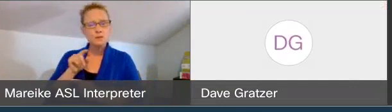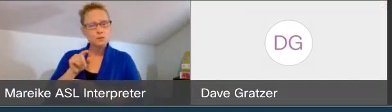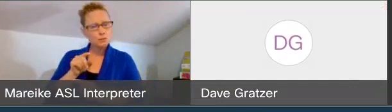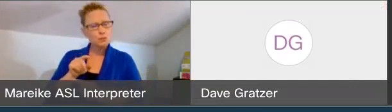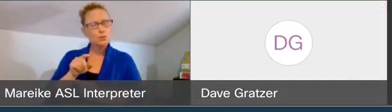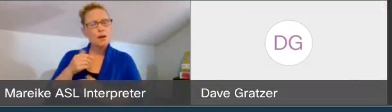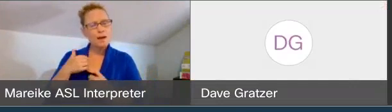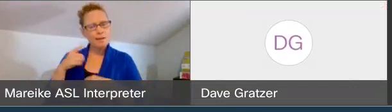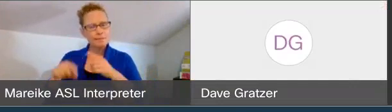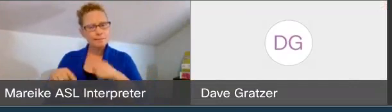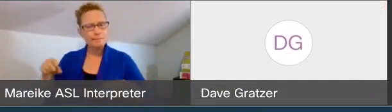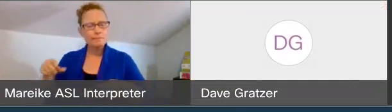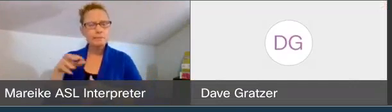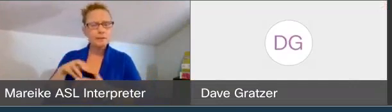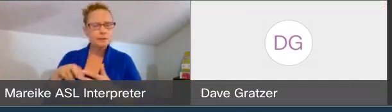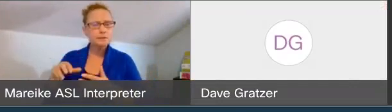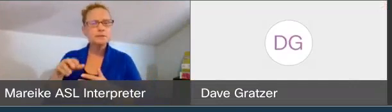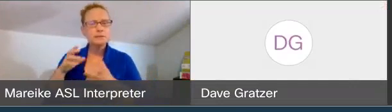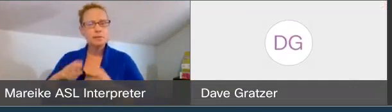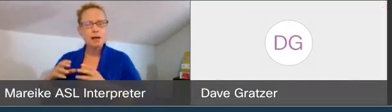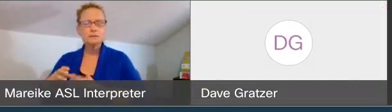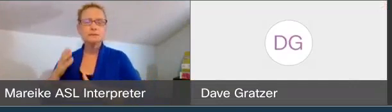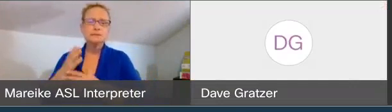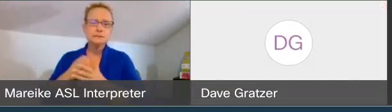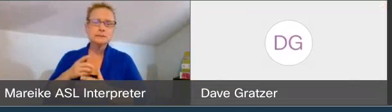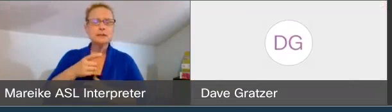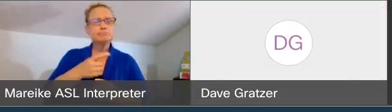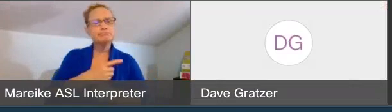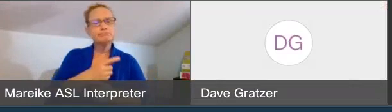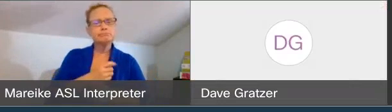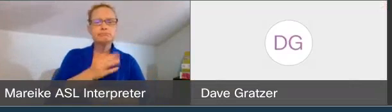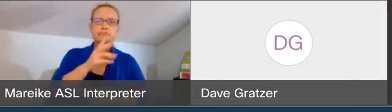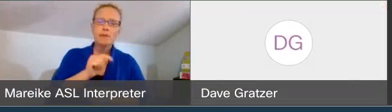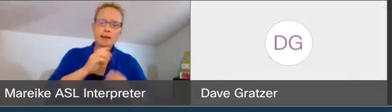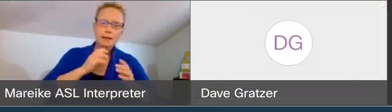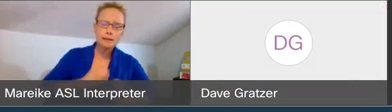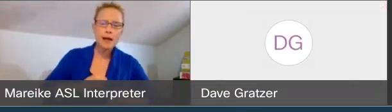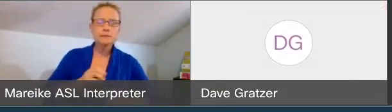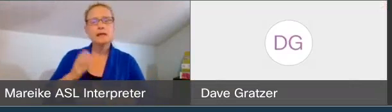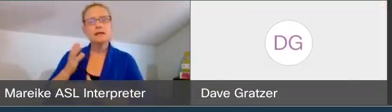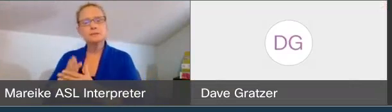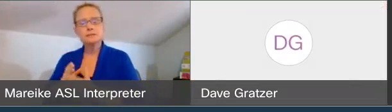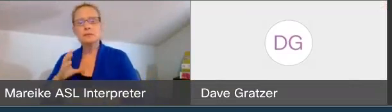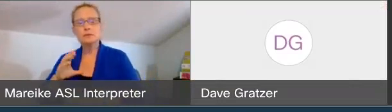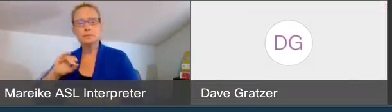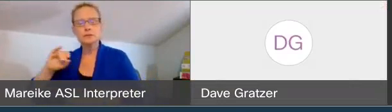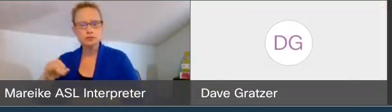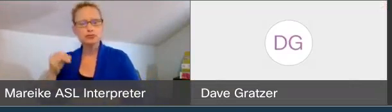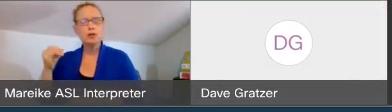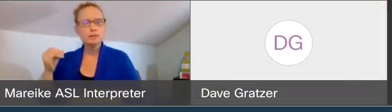traditional ACT and criminal justice involved? Do you ever mix the populations or are they all